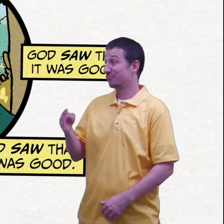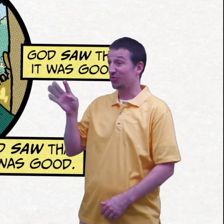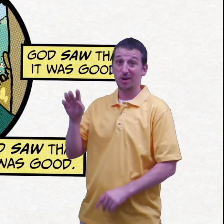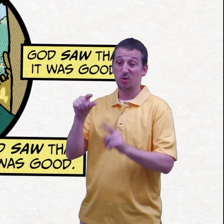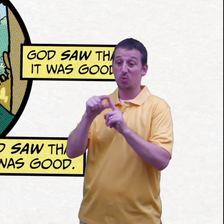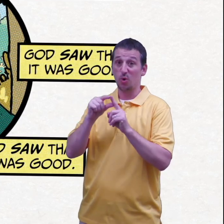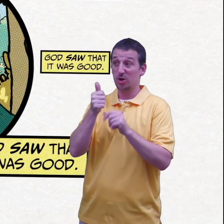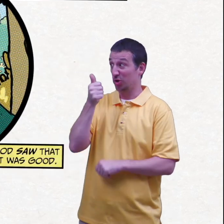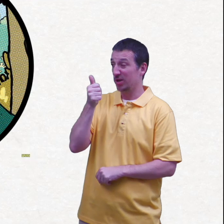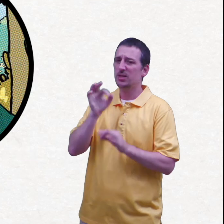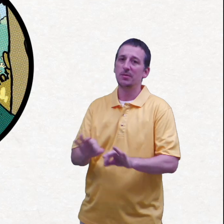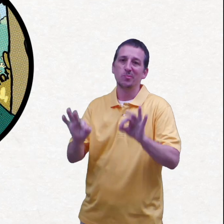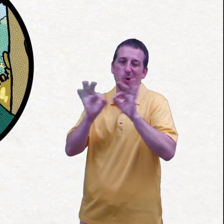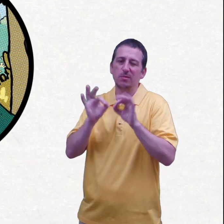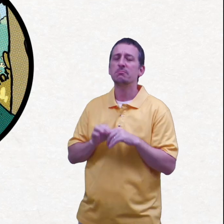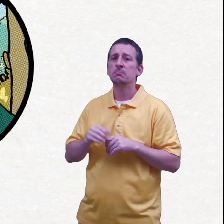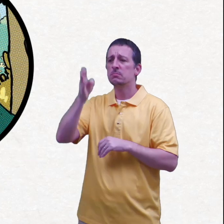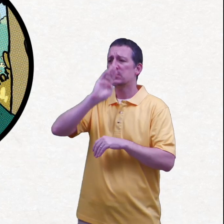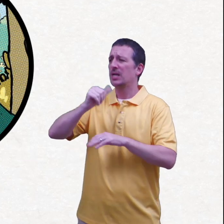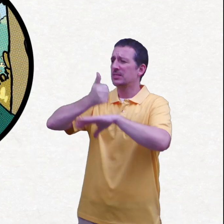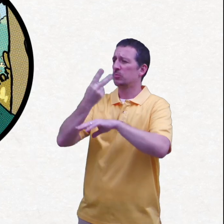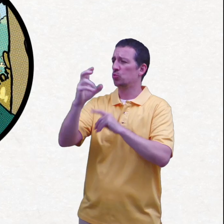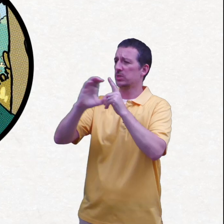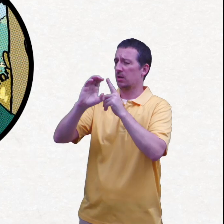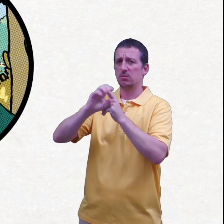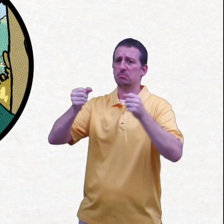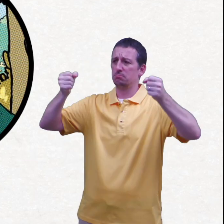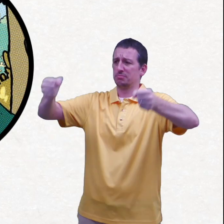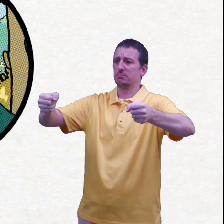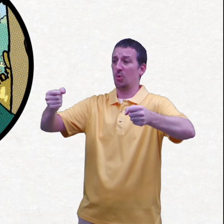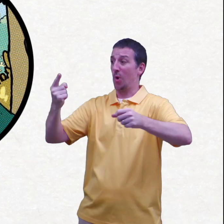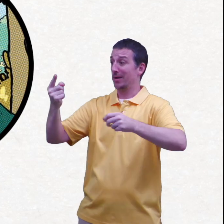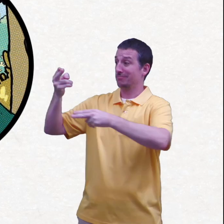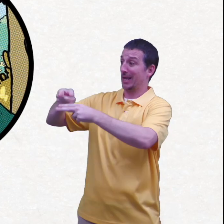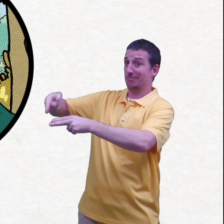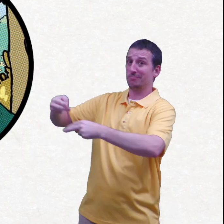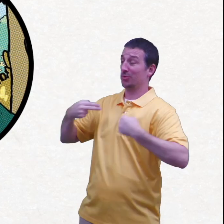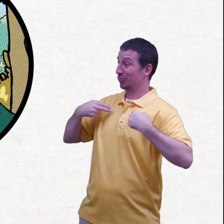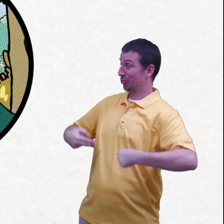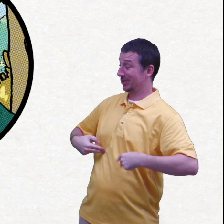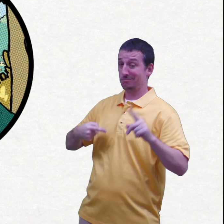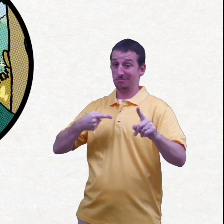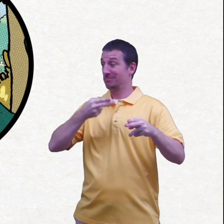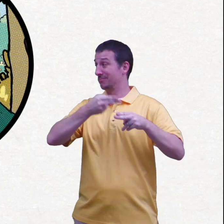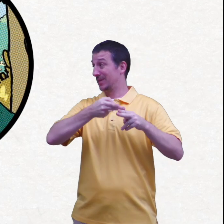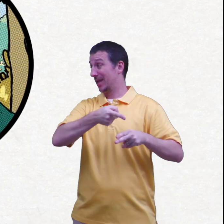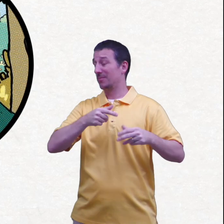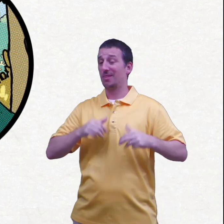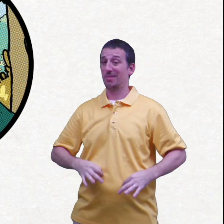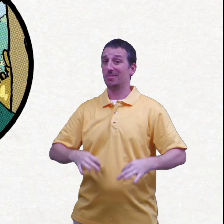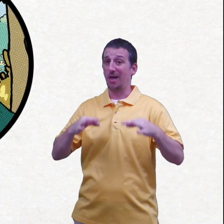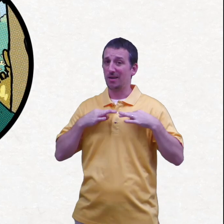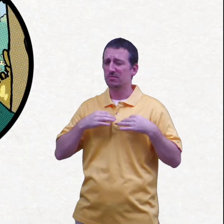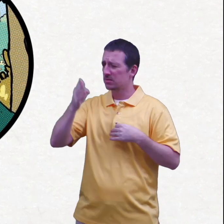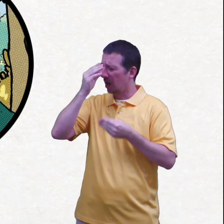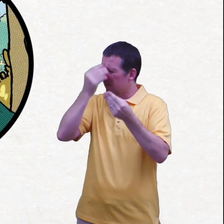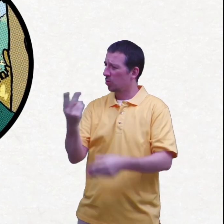So those are clearly important words. Now watch. God appoints two characters named “human” and “life”